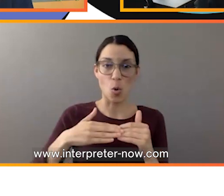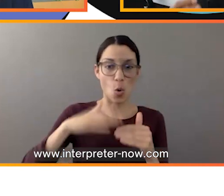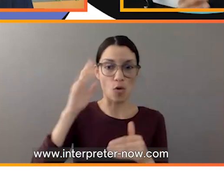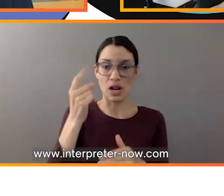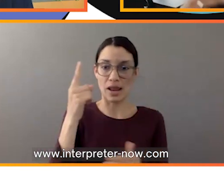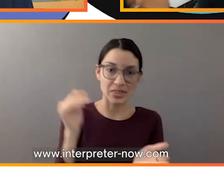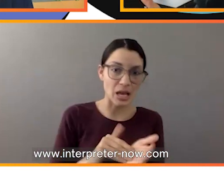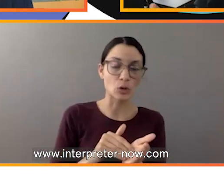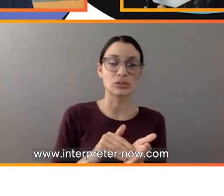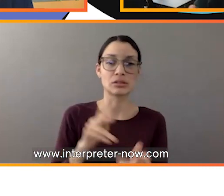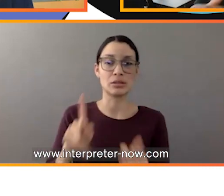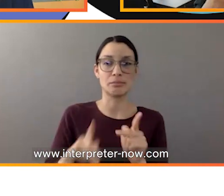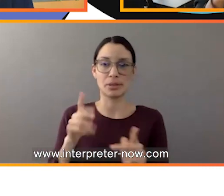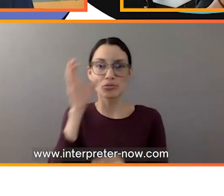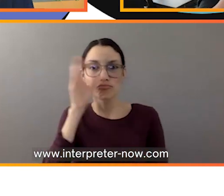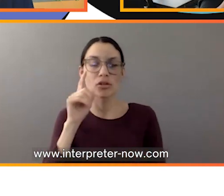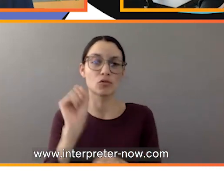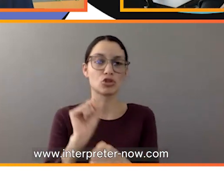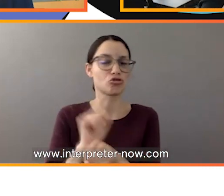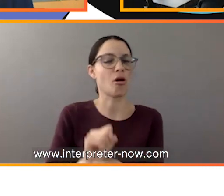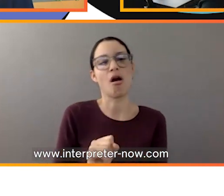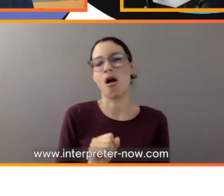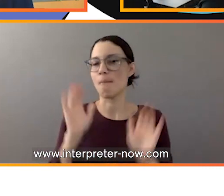connect with hundreds of companies every year. So that was awesome.